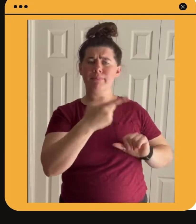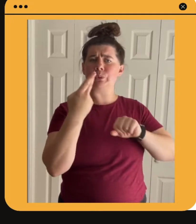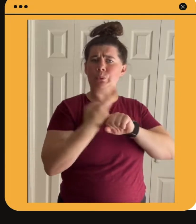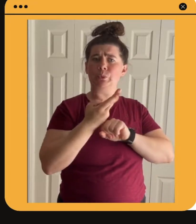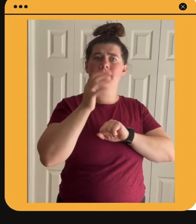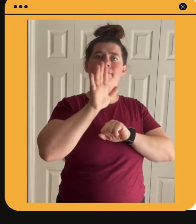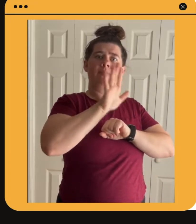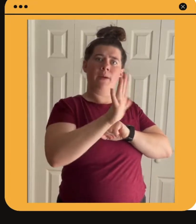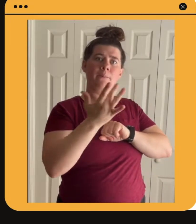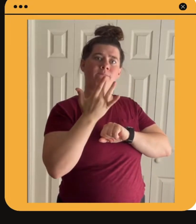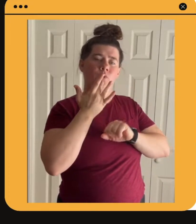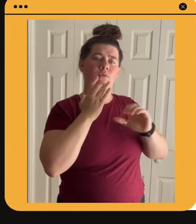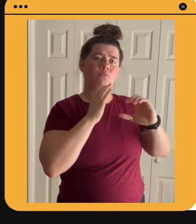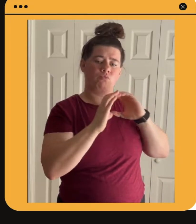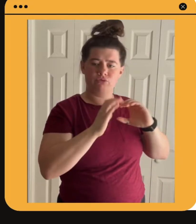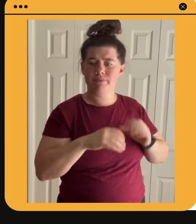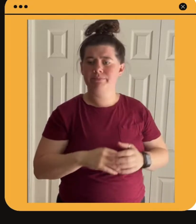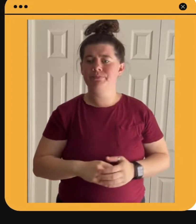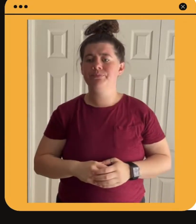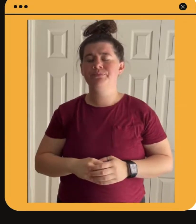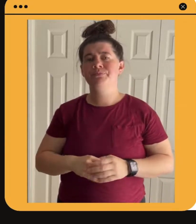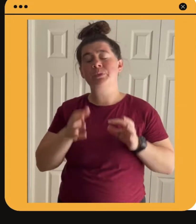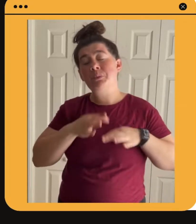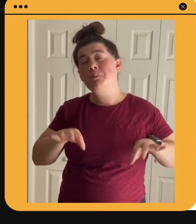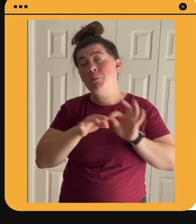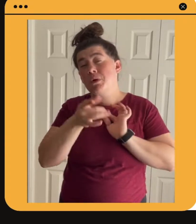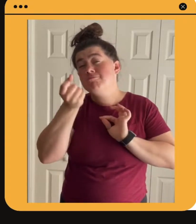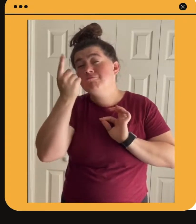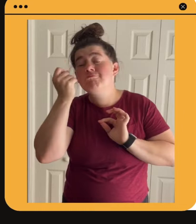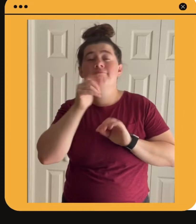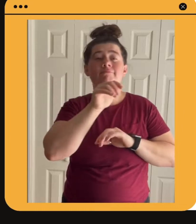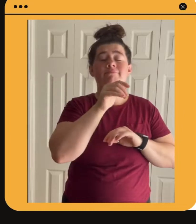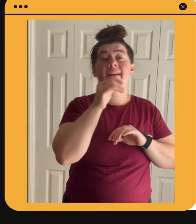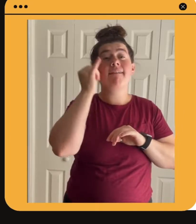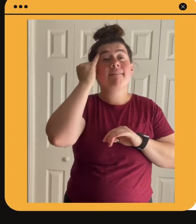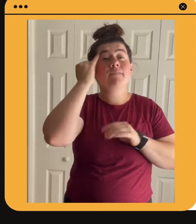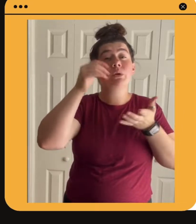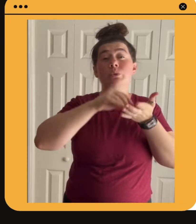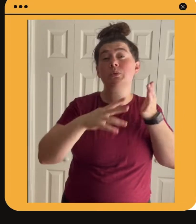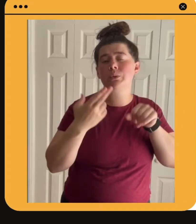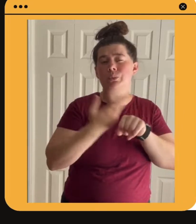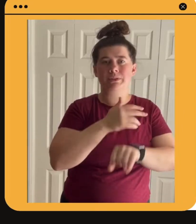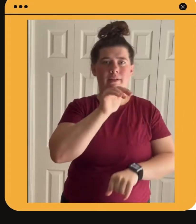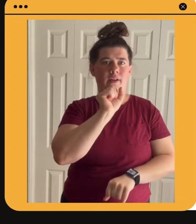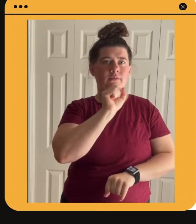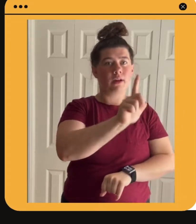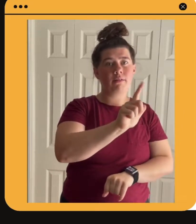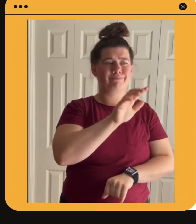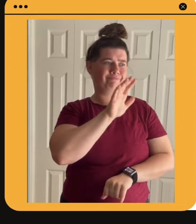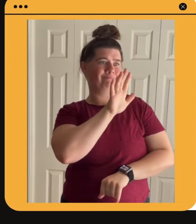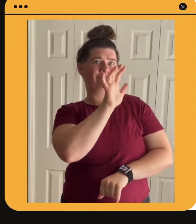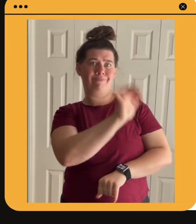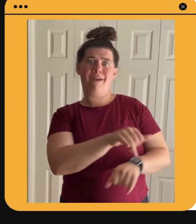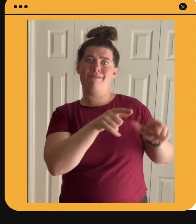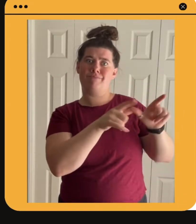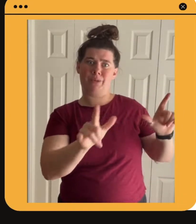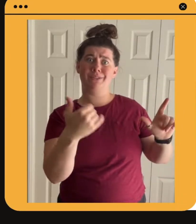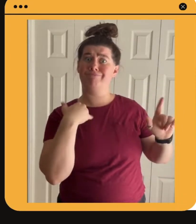Plans and allow them to use their preferred Communication in class. Also, you need to understand that if your student is using ASL,